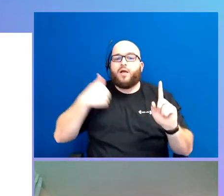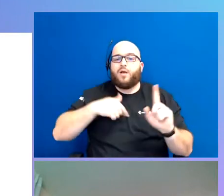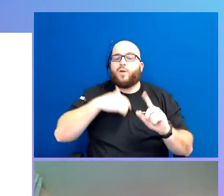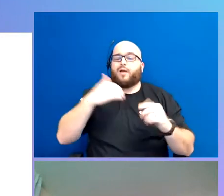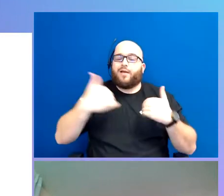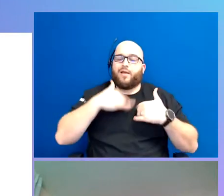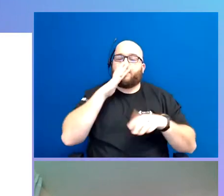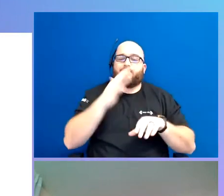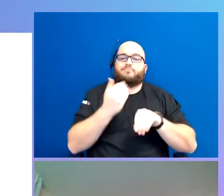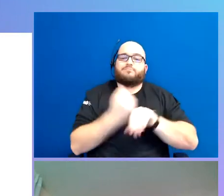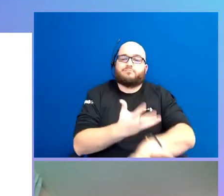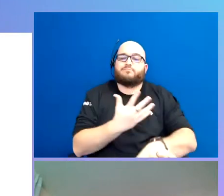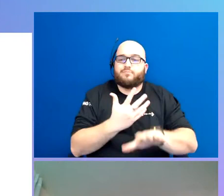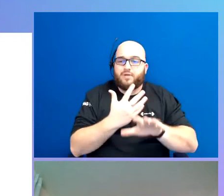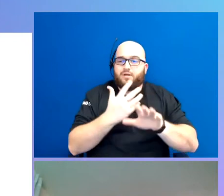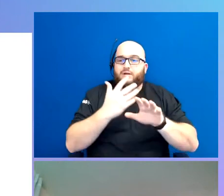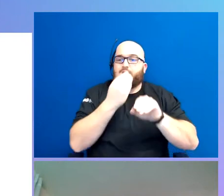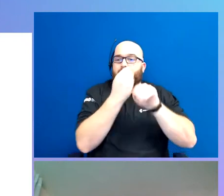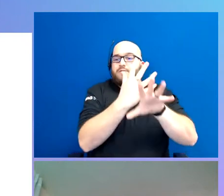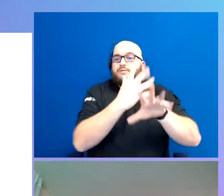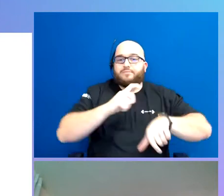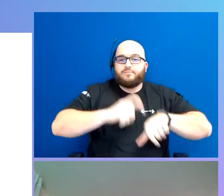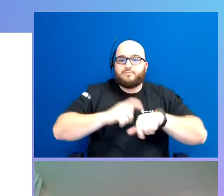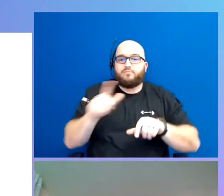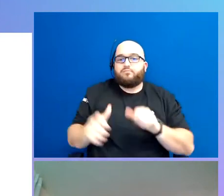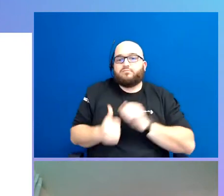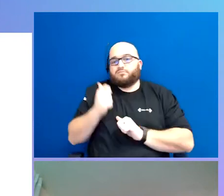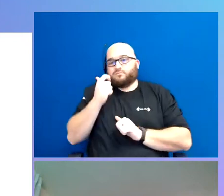sessions. So the so the most